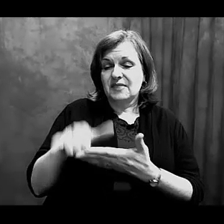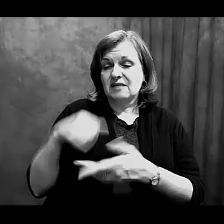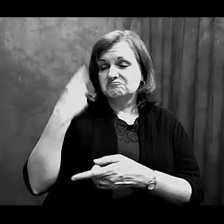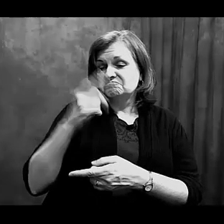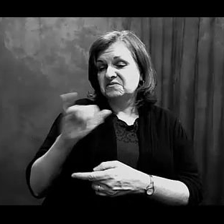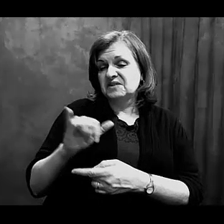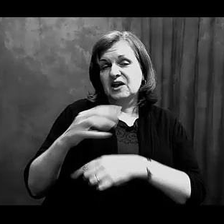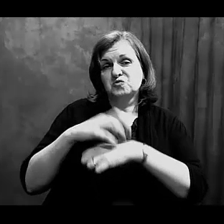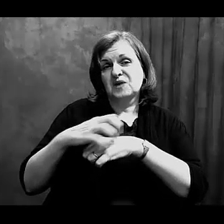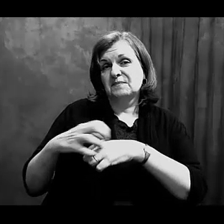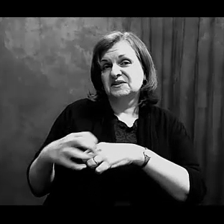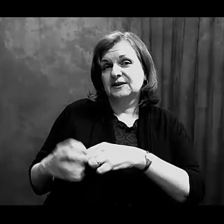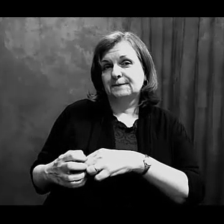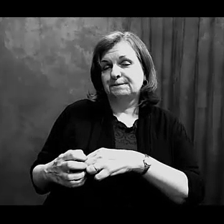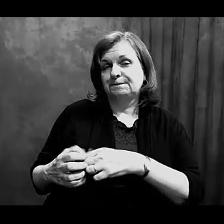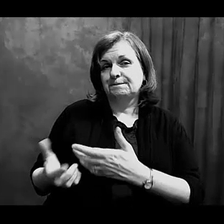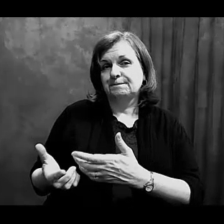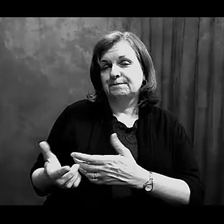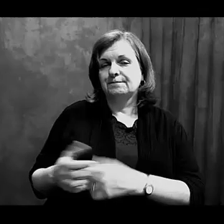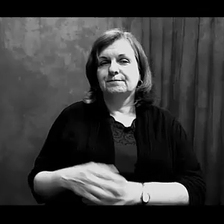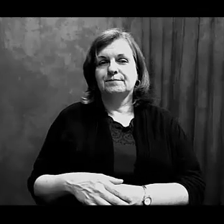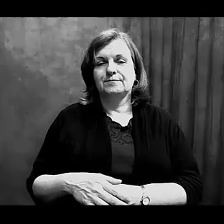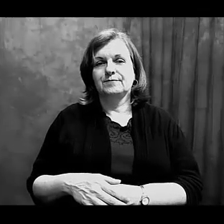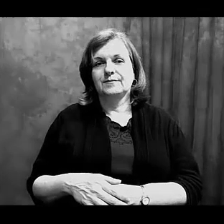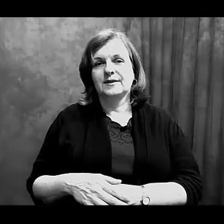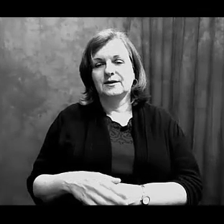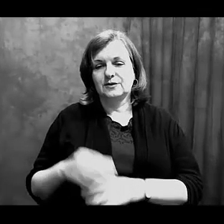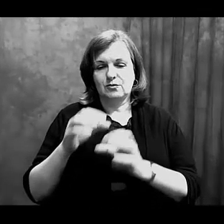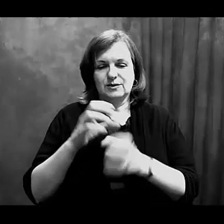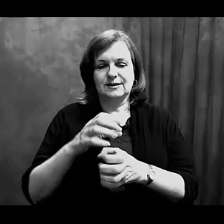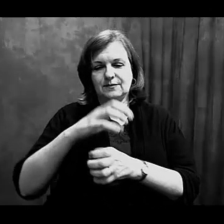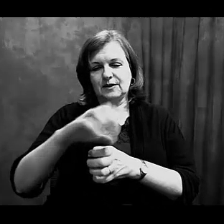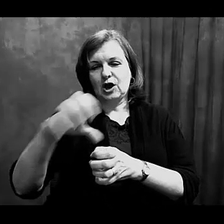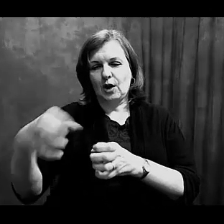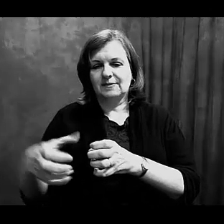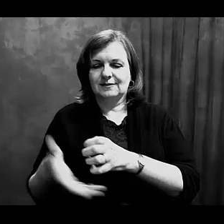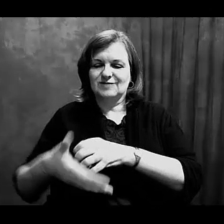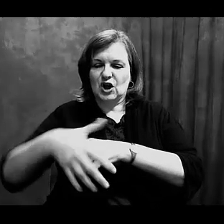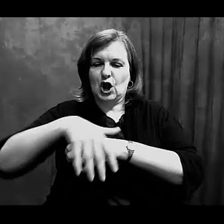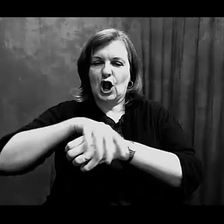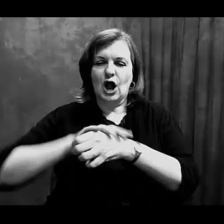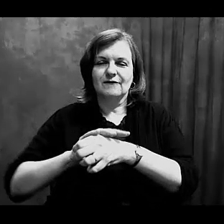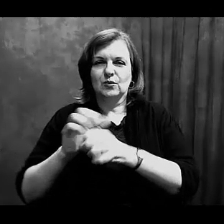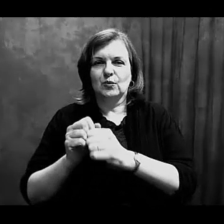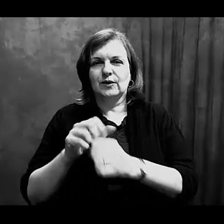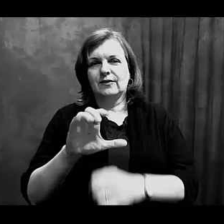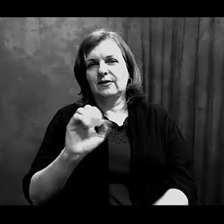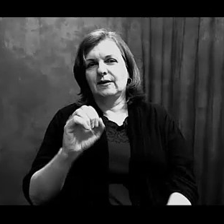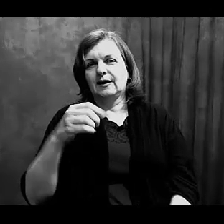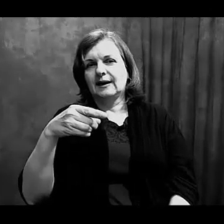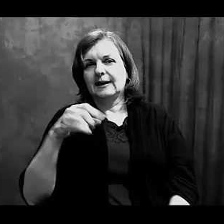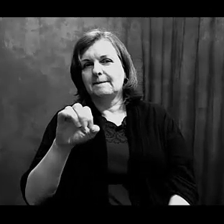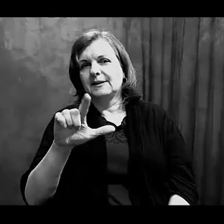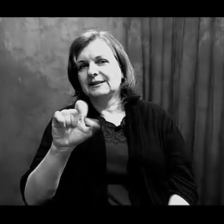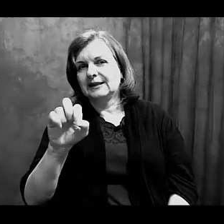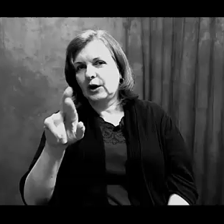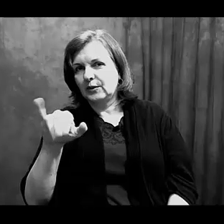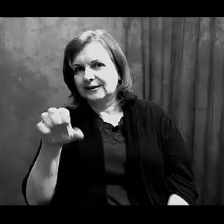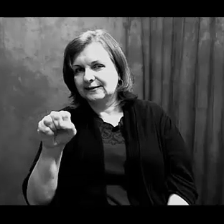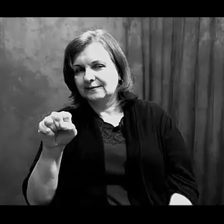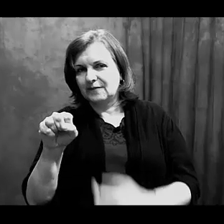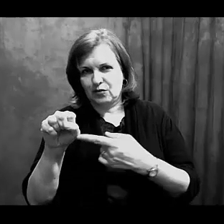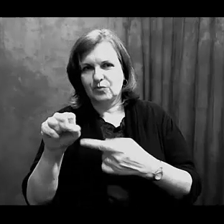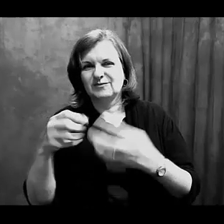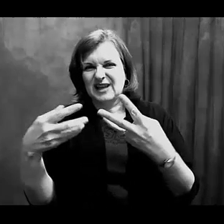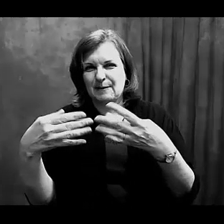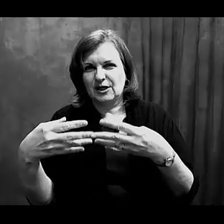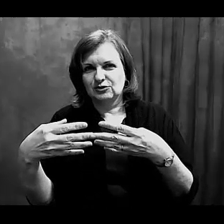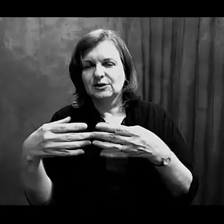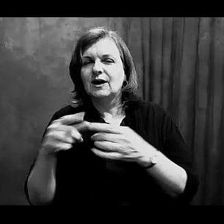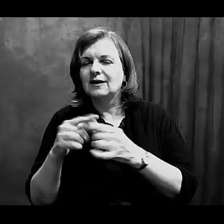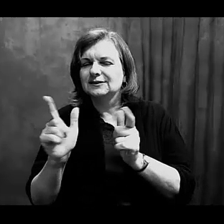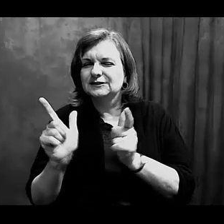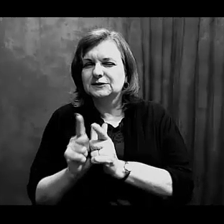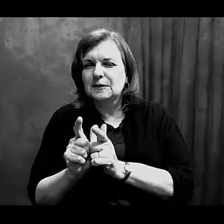the idea here is they are completely covered in capillaries -- capillaries are your smallest blood vessels